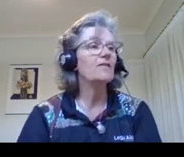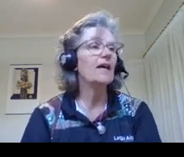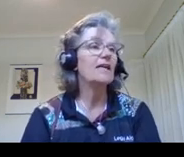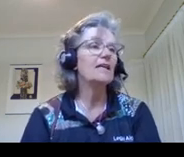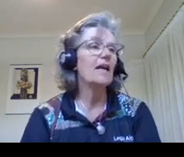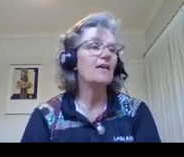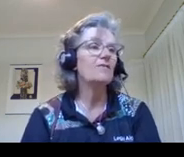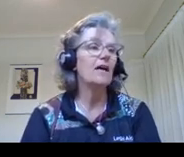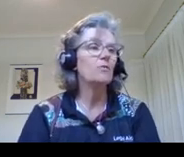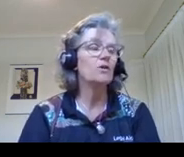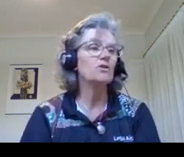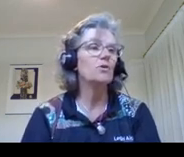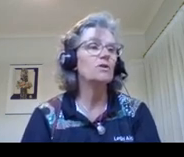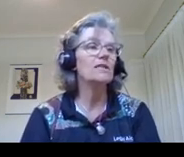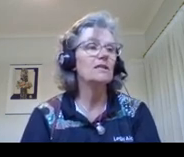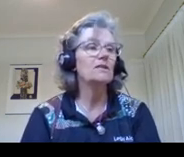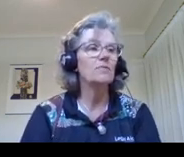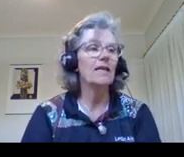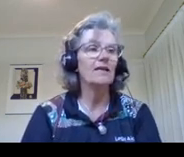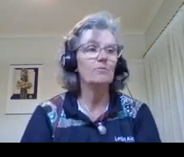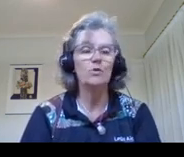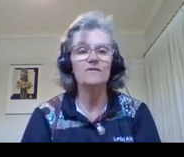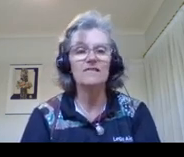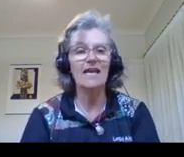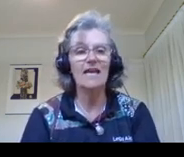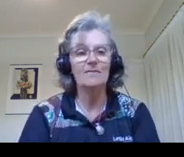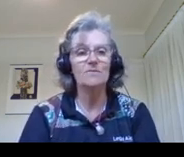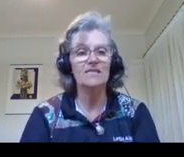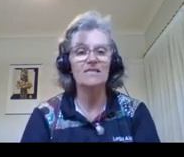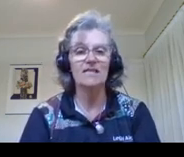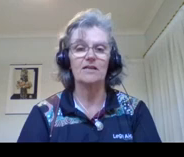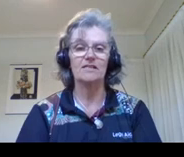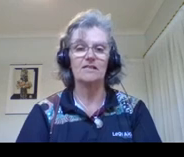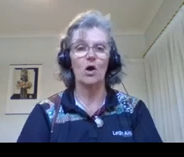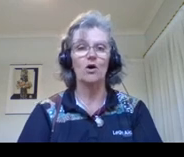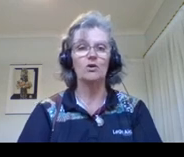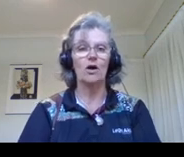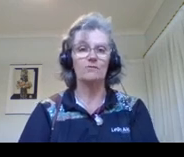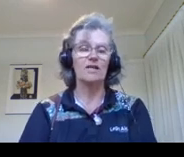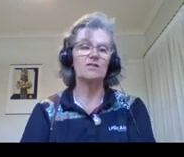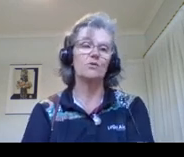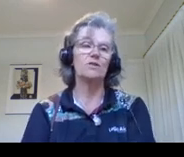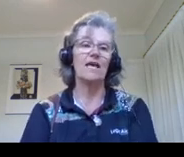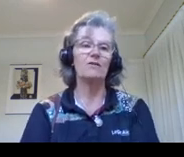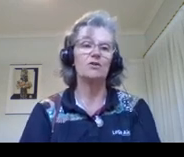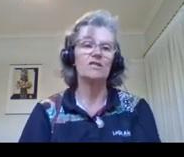they have what's called the little black book of scams it's an online resource now it used